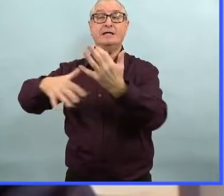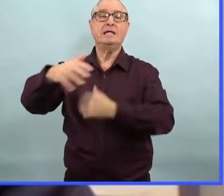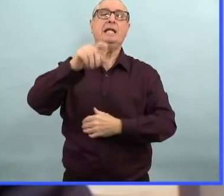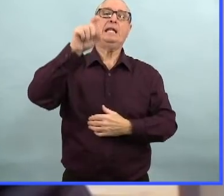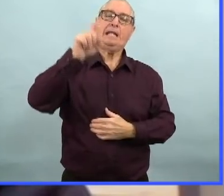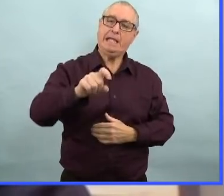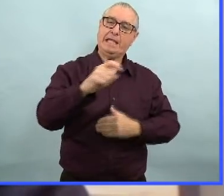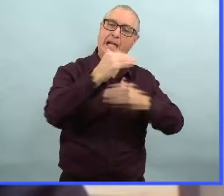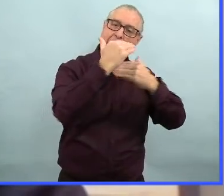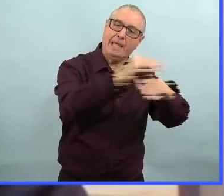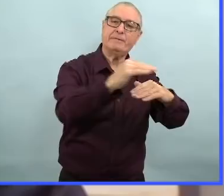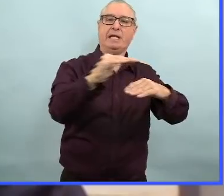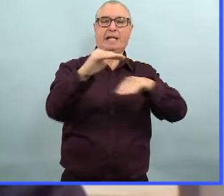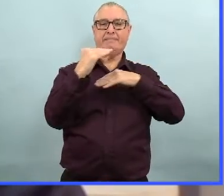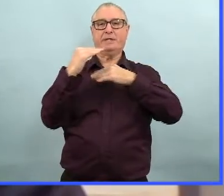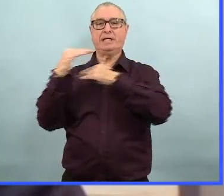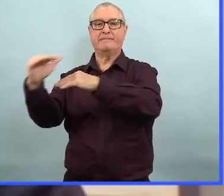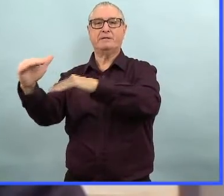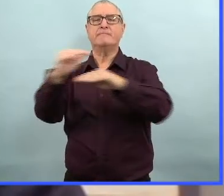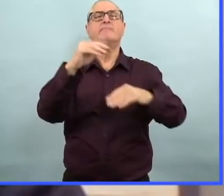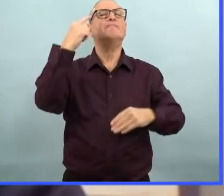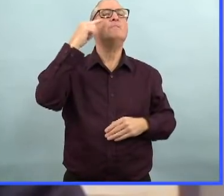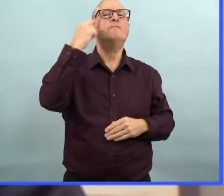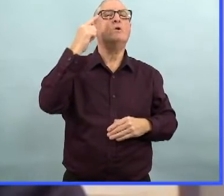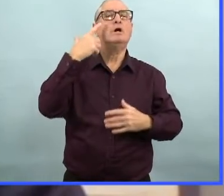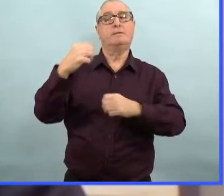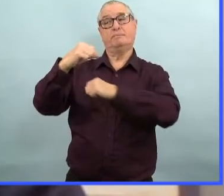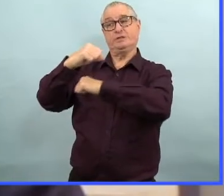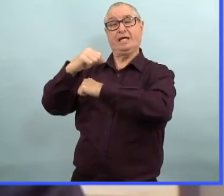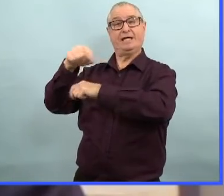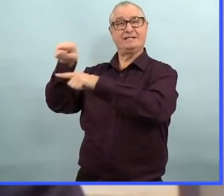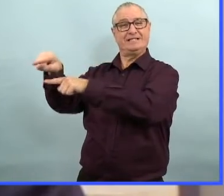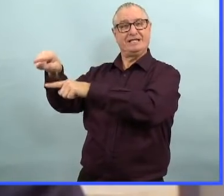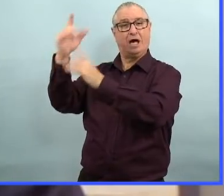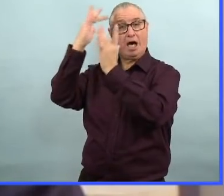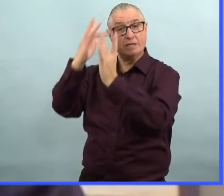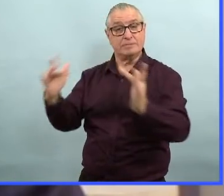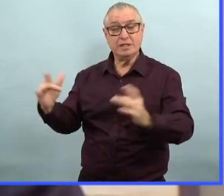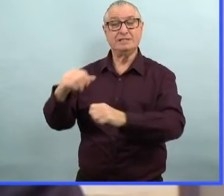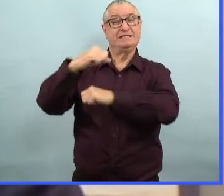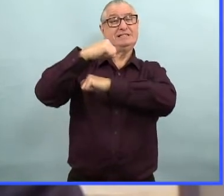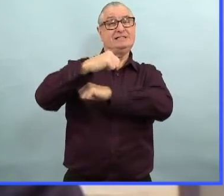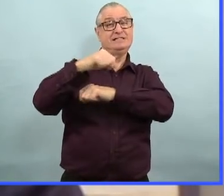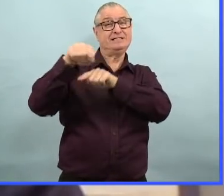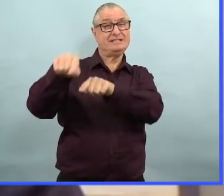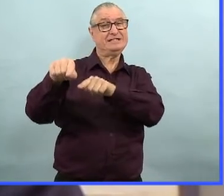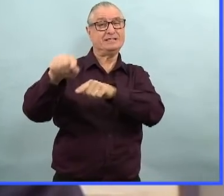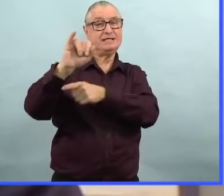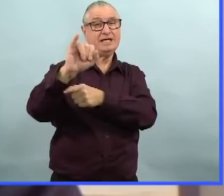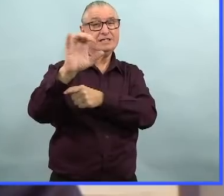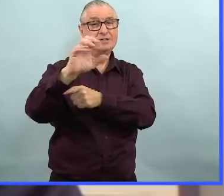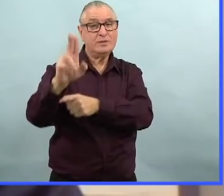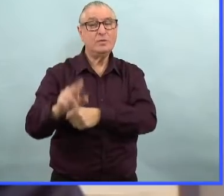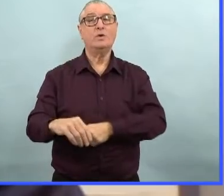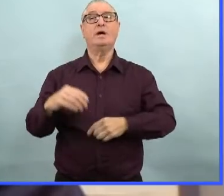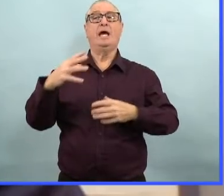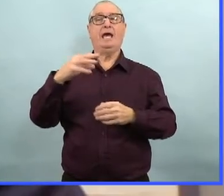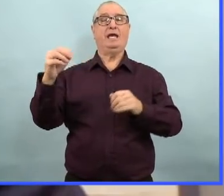and so those are things that we've been unfortunately quite accustomed to over the last couple of years and that is staying home as much as possible